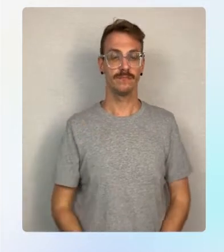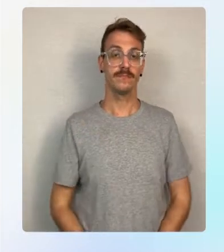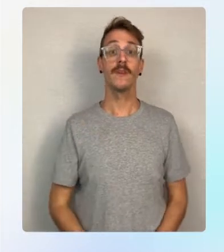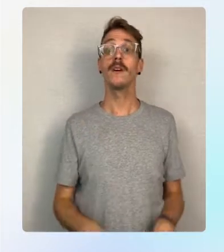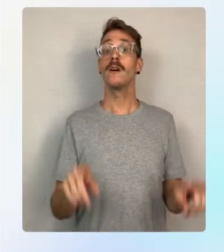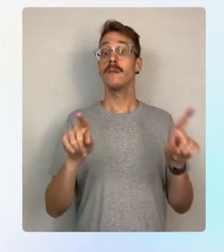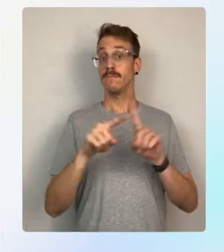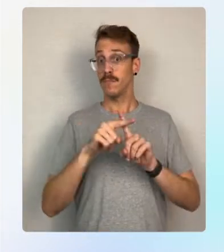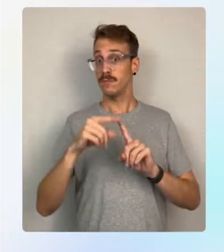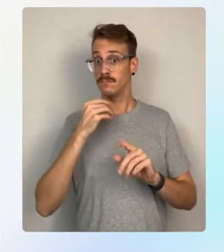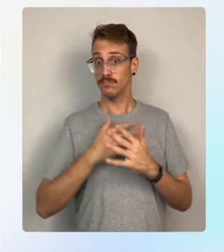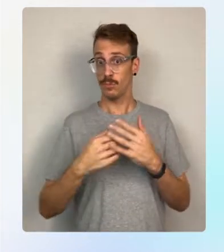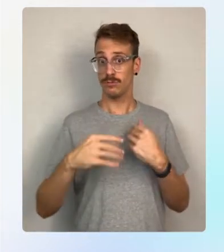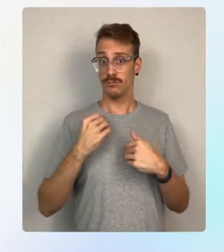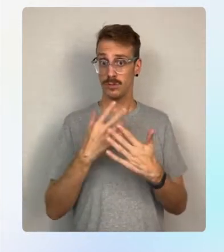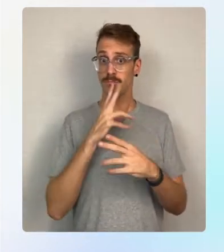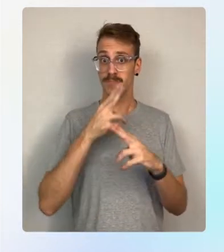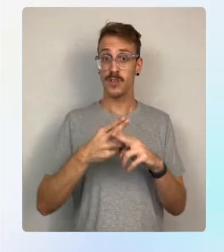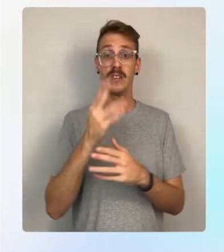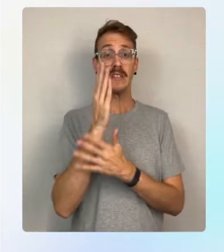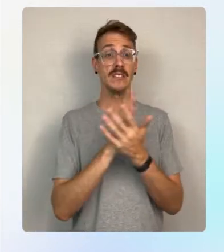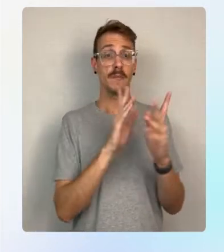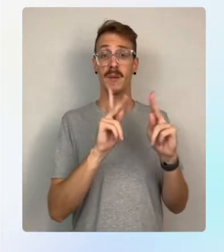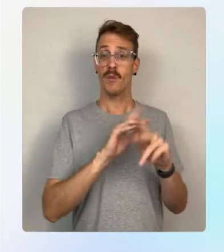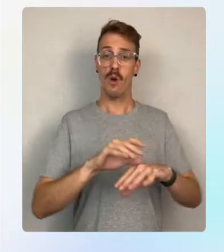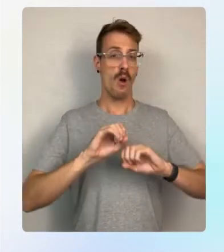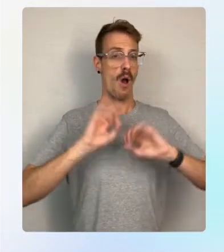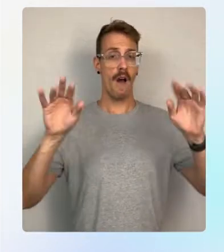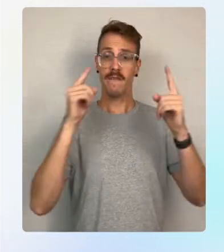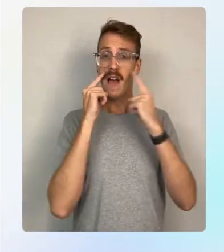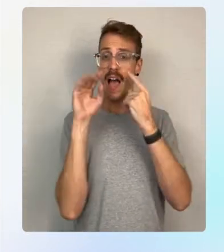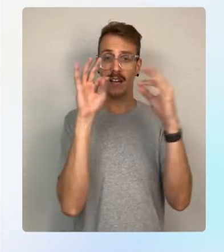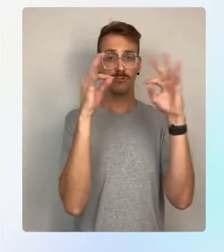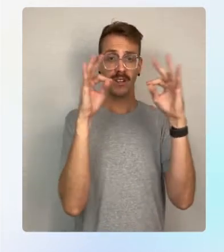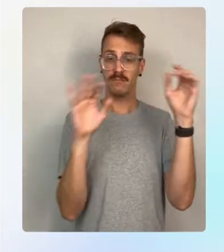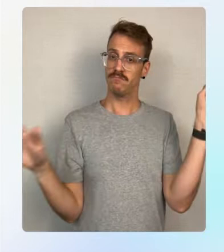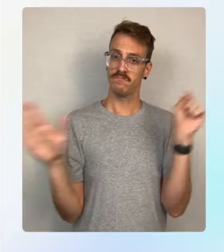It's also important to mention that some users might disable eye tracking entirely.